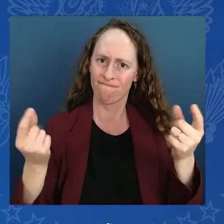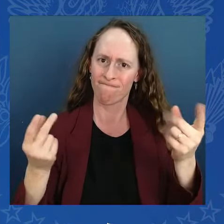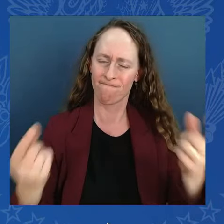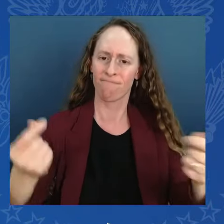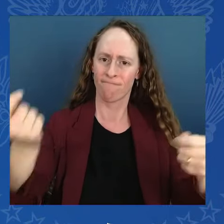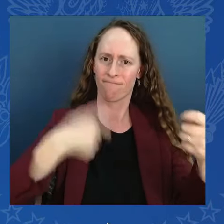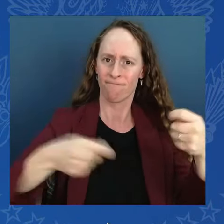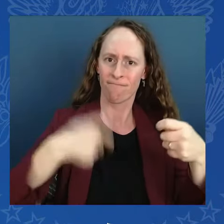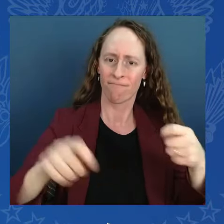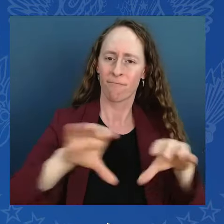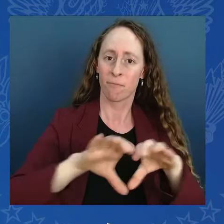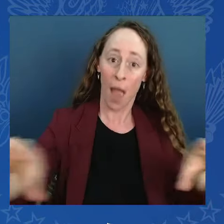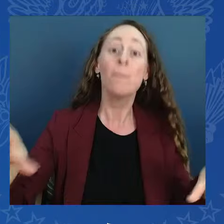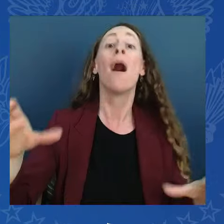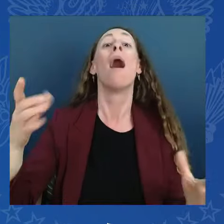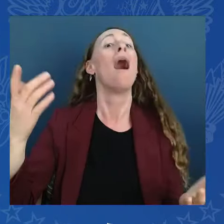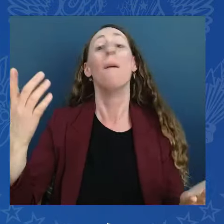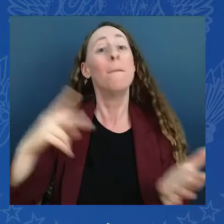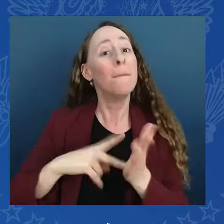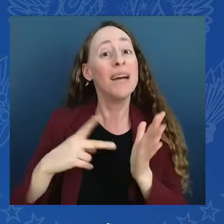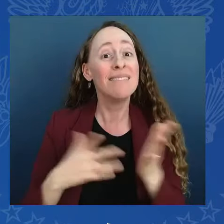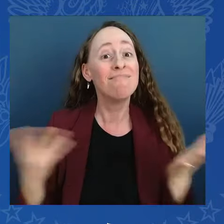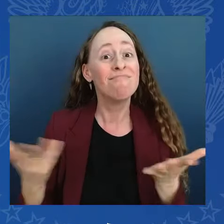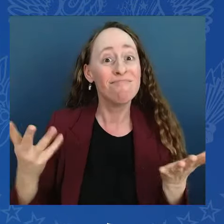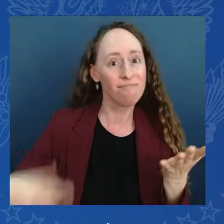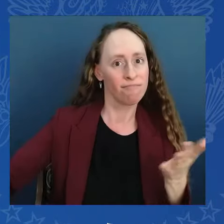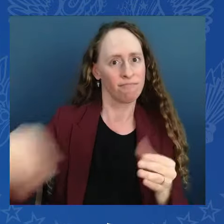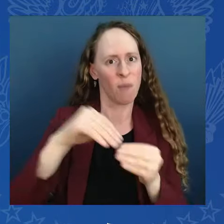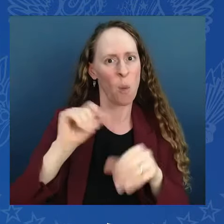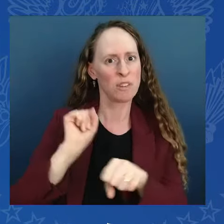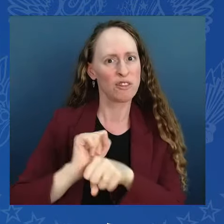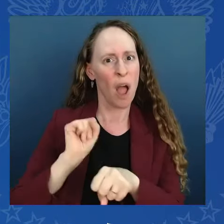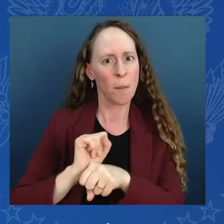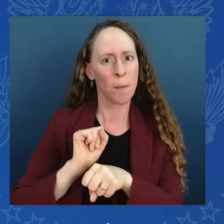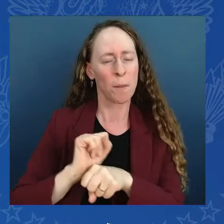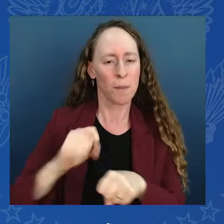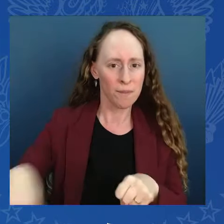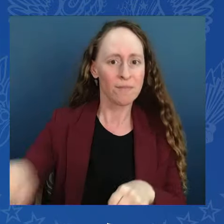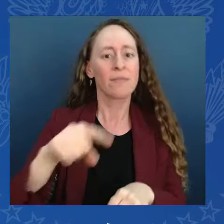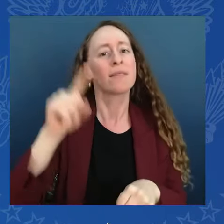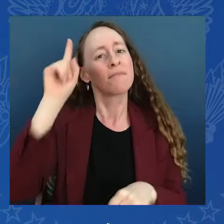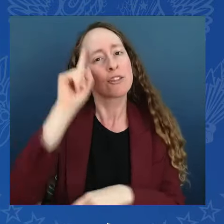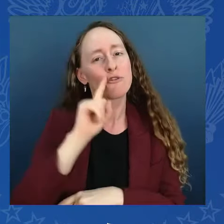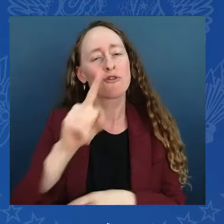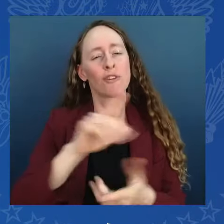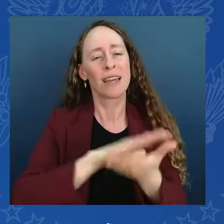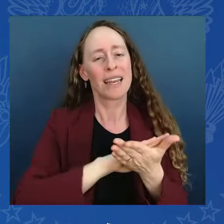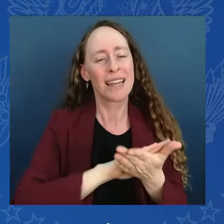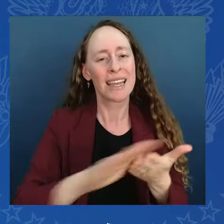and ensuring that we have clean and safe drinking water. And Shy knows all about this, what clean water means for our community.